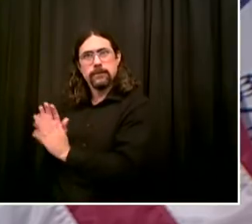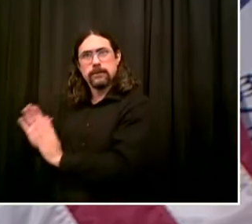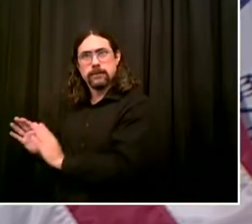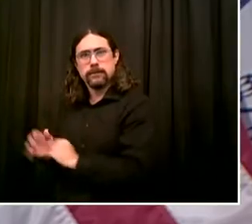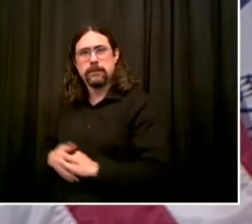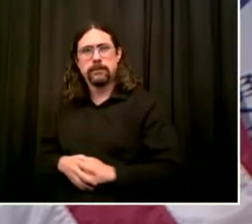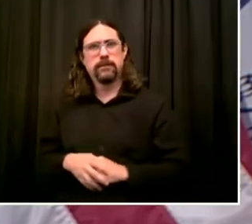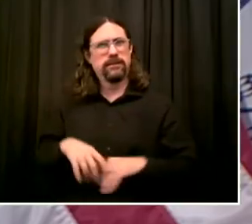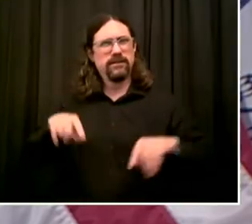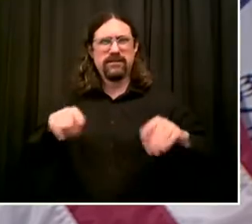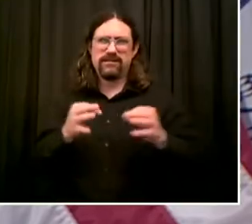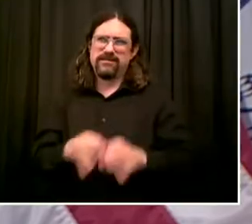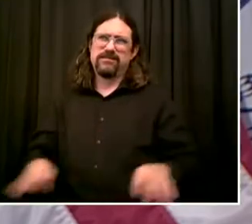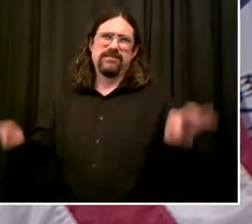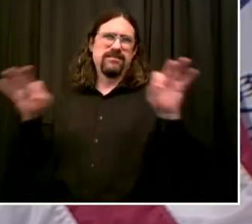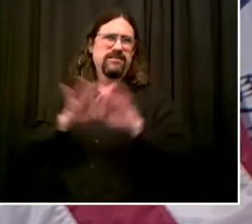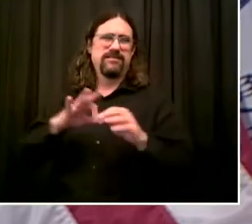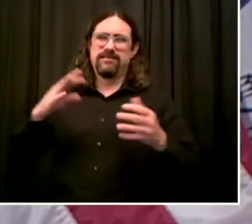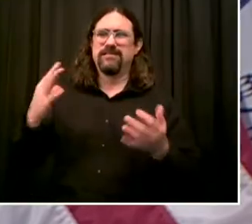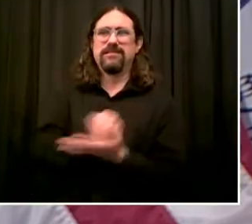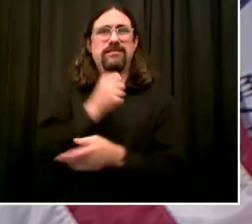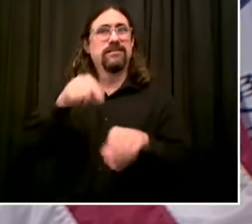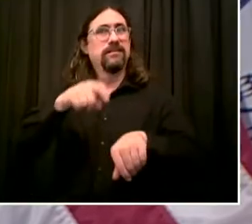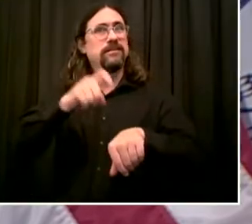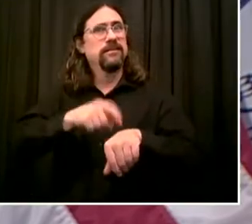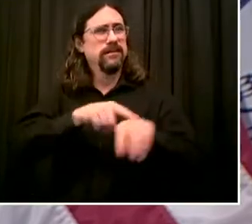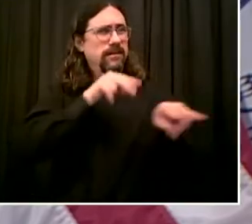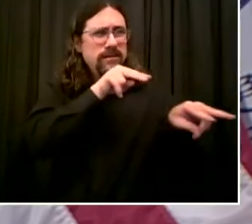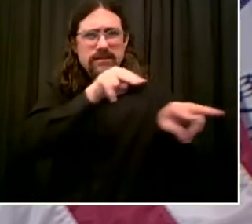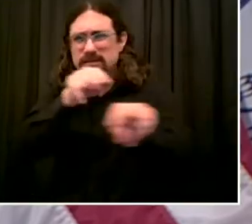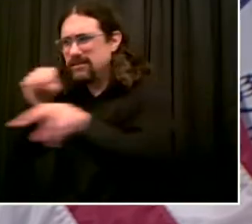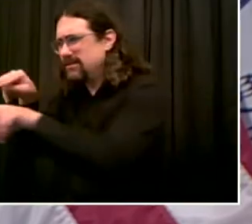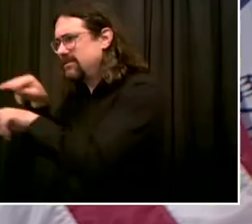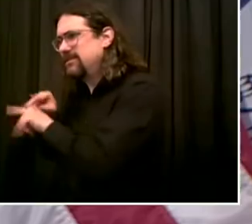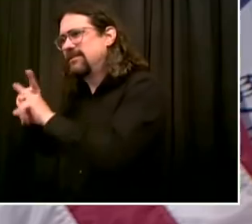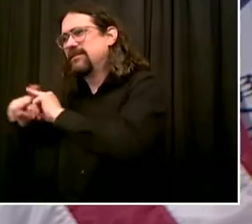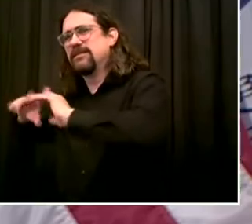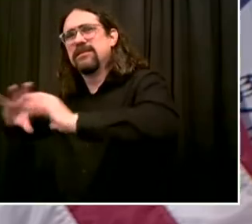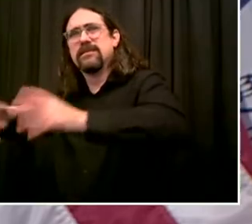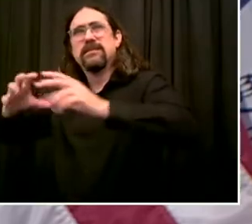SAFE. SO, NO, IT IS A MOMENT WHERE WE HAVE TO ADDRESS PROFOUND ISSUES, WE NEED TO REDISTRIBUTE REVENUE TO MCOMUNITIES THAT